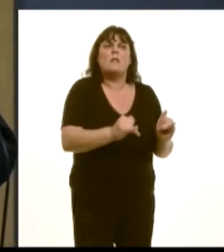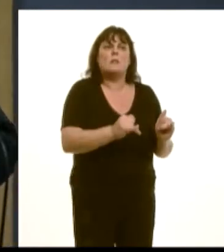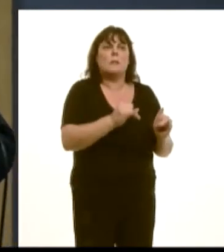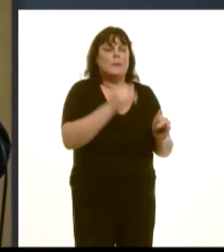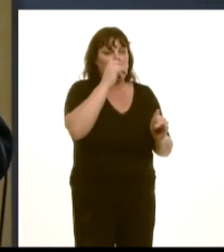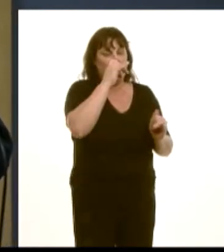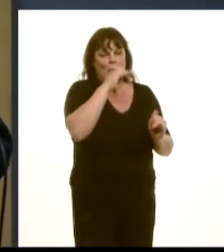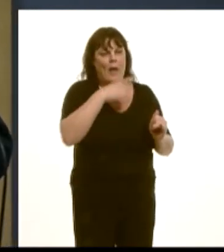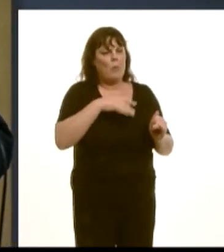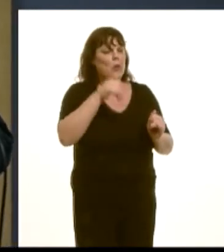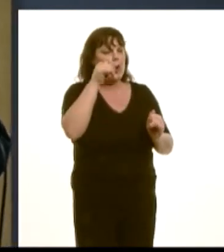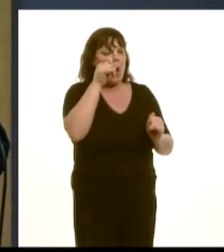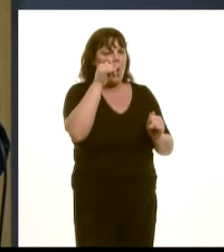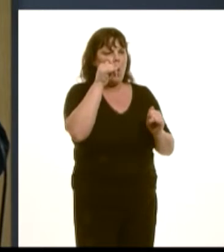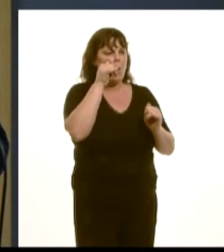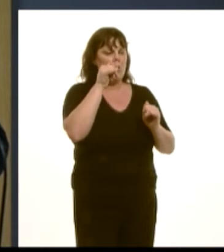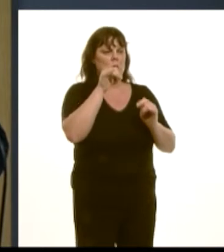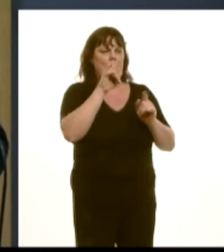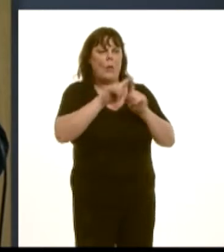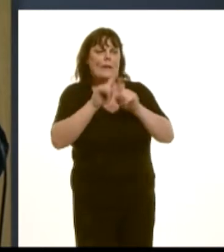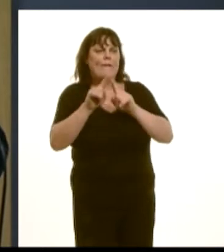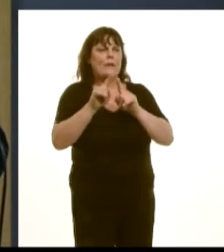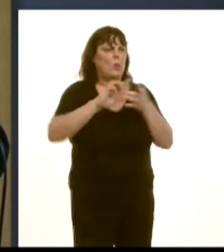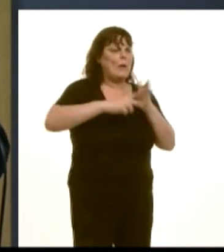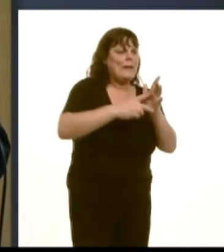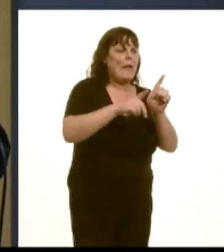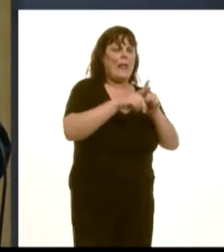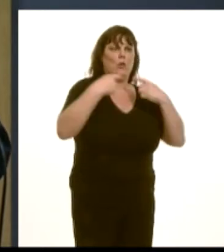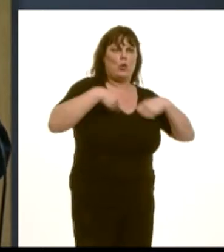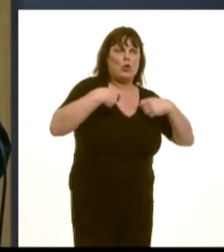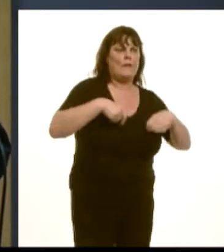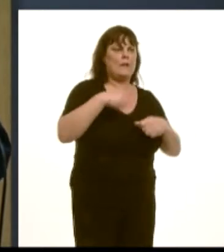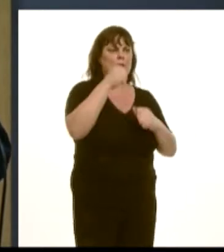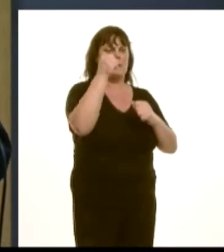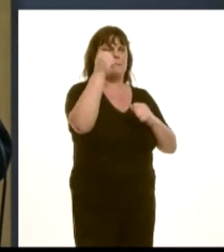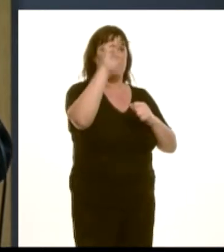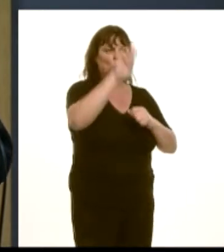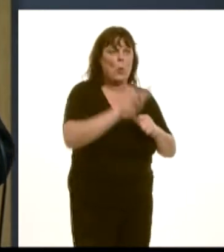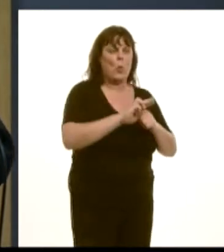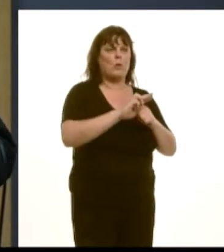health, media, the voluntary sector and those with experience of child sexual abuse. Does